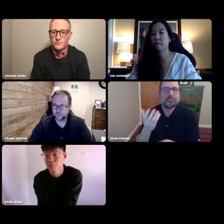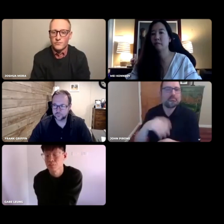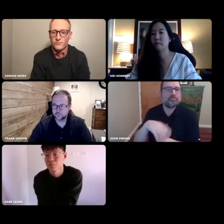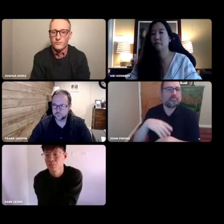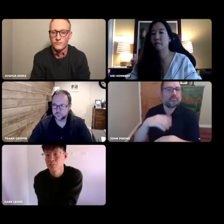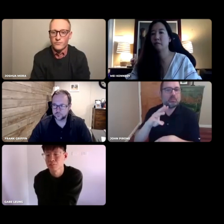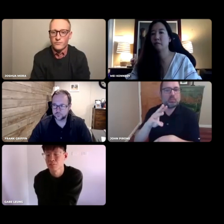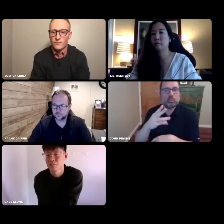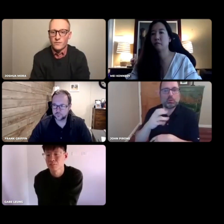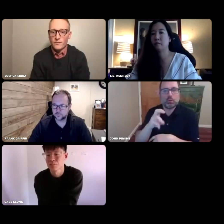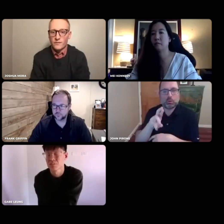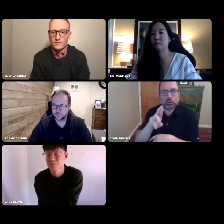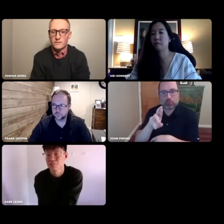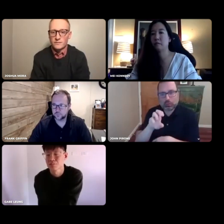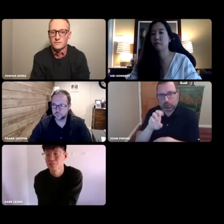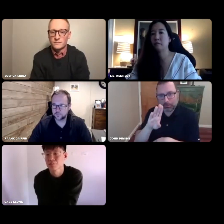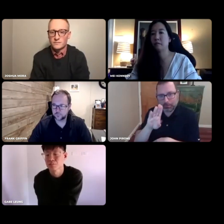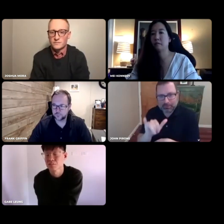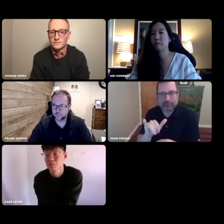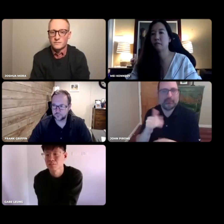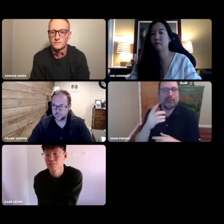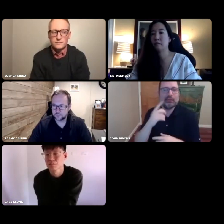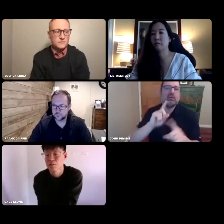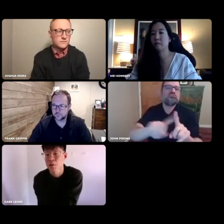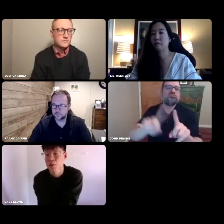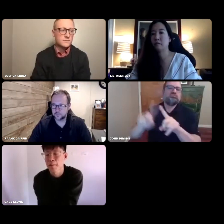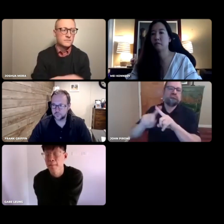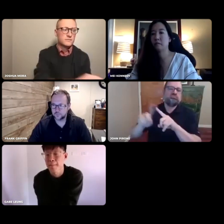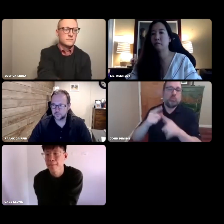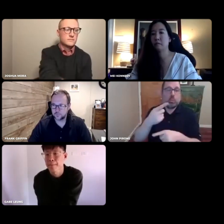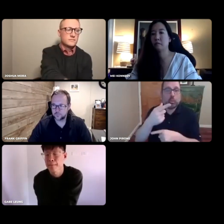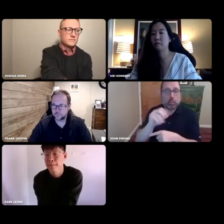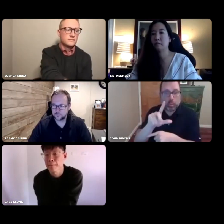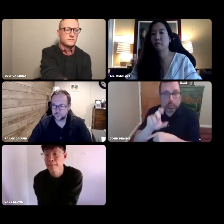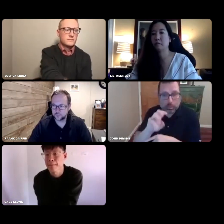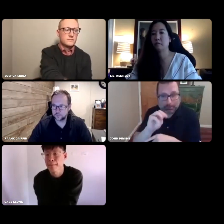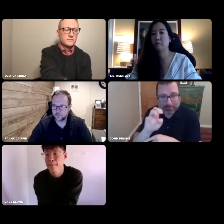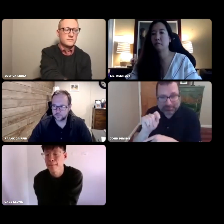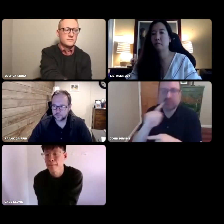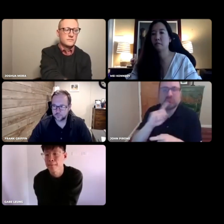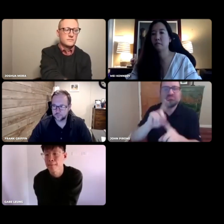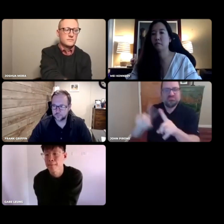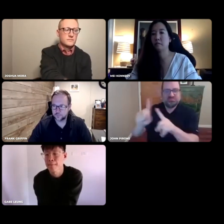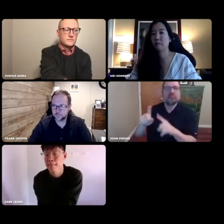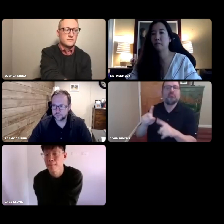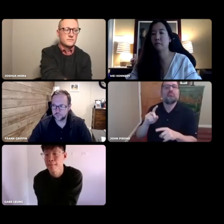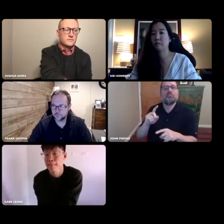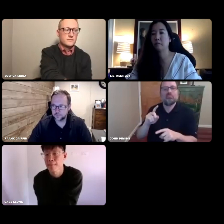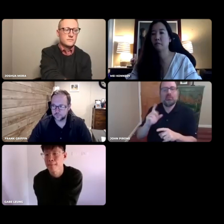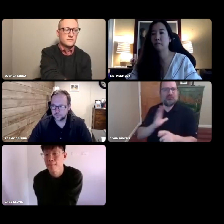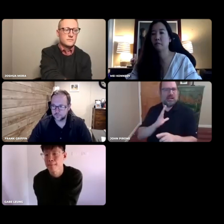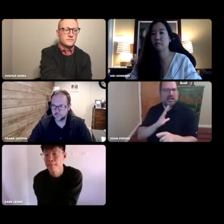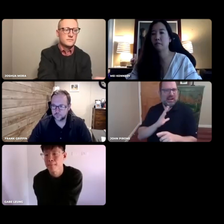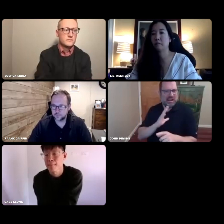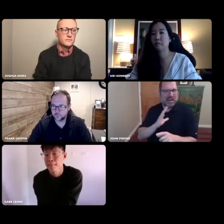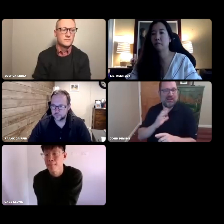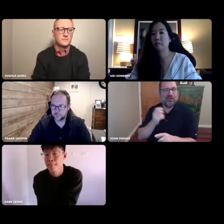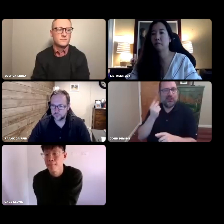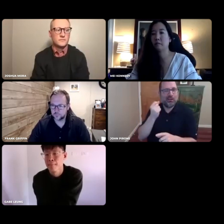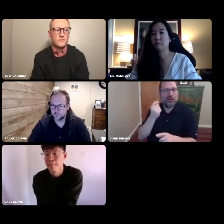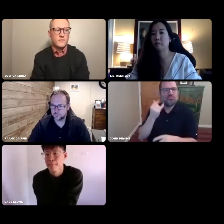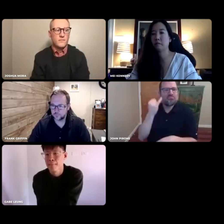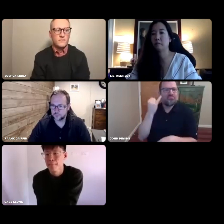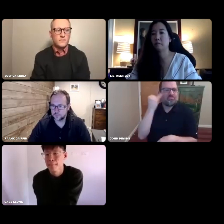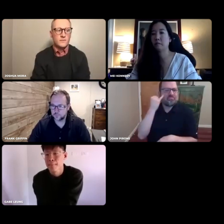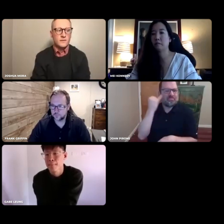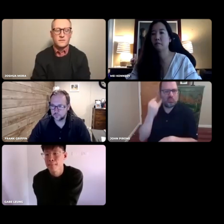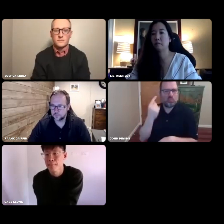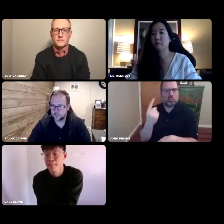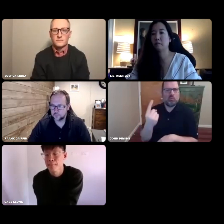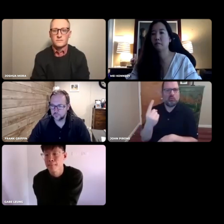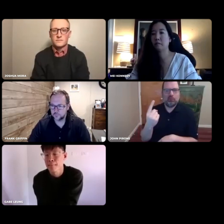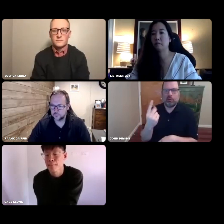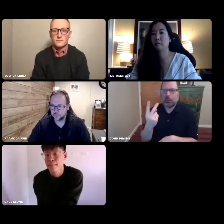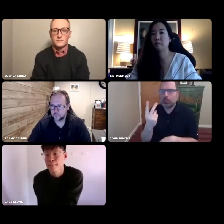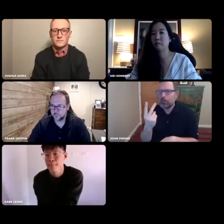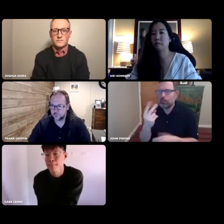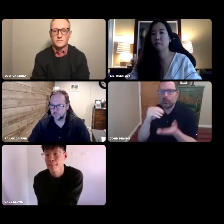You can use Zoom, Google Hangouts, that's all fine.